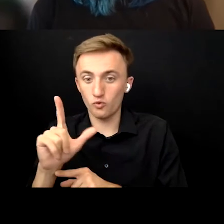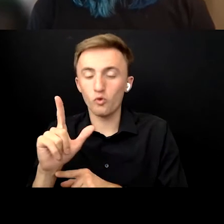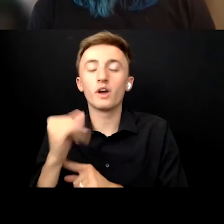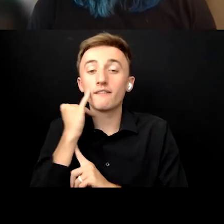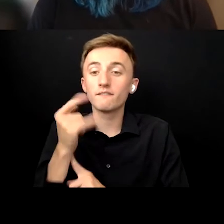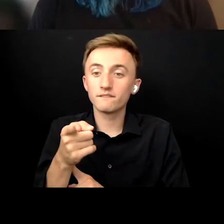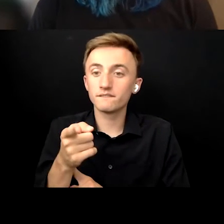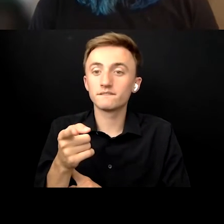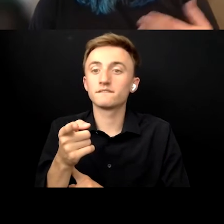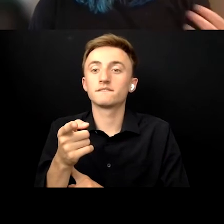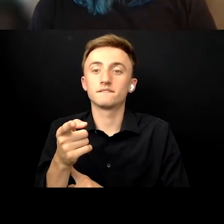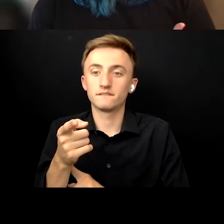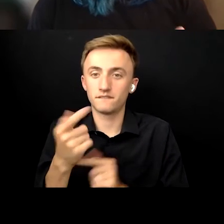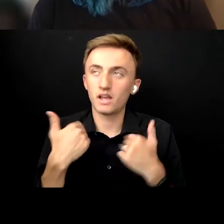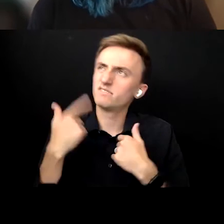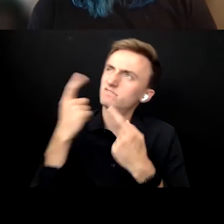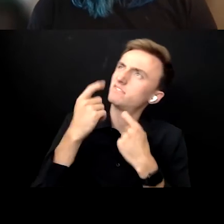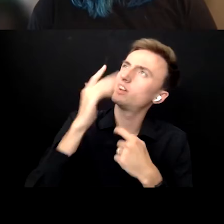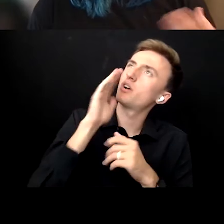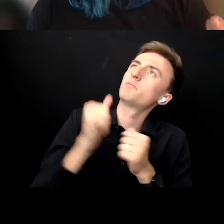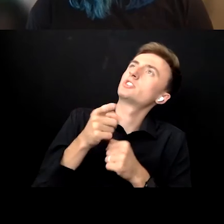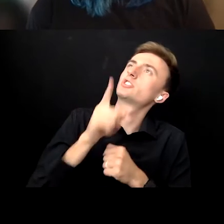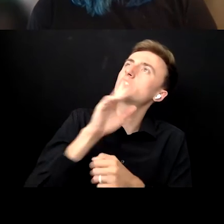are going to be communicated correctly, so you don't have to open the screenreader right away,